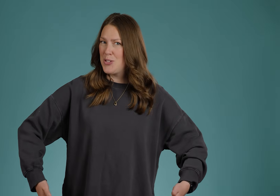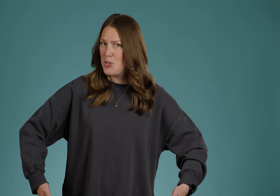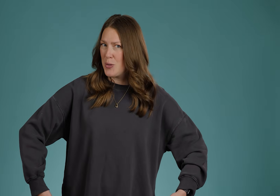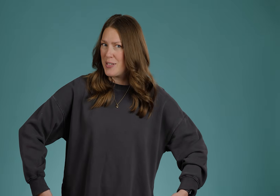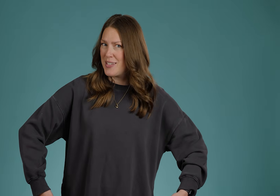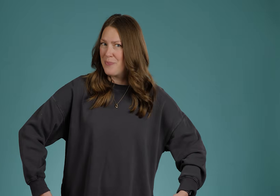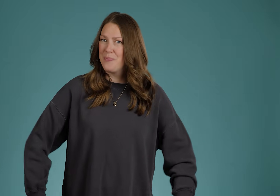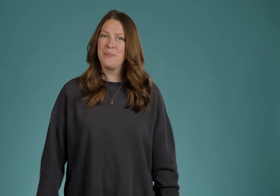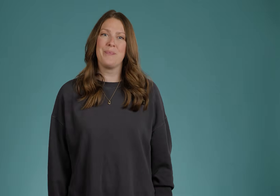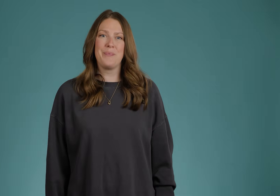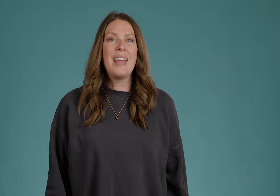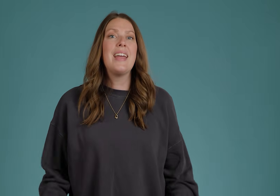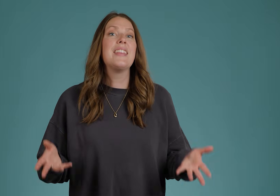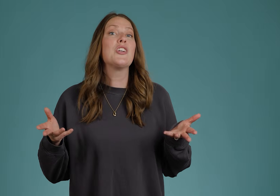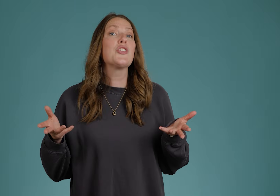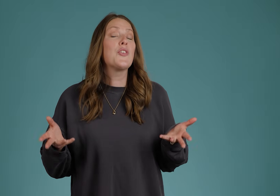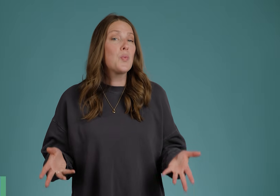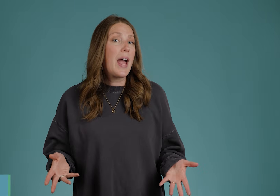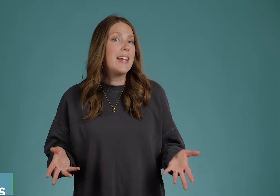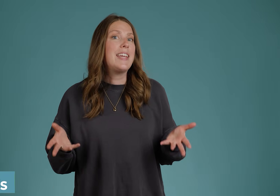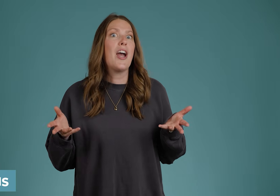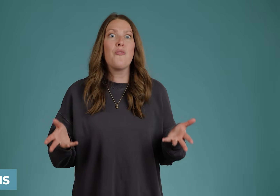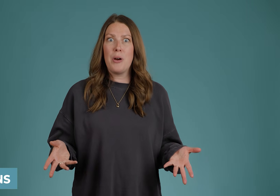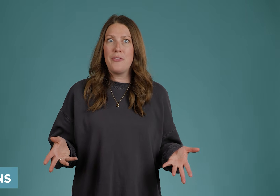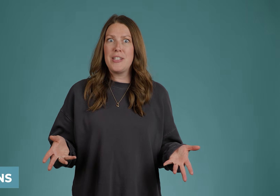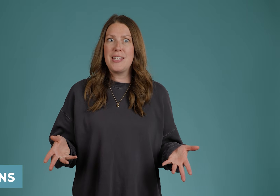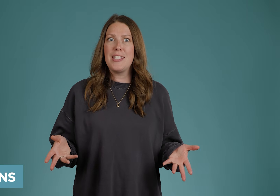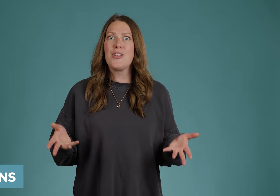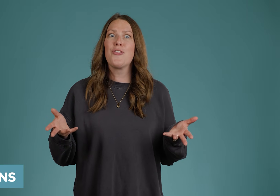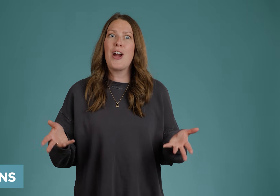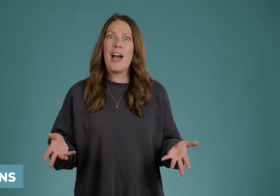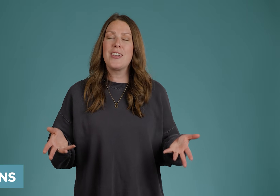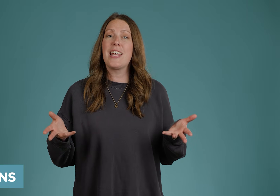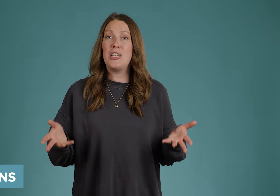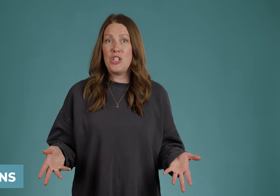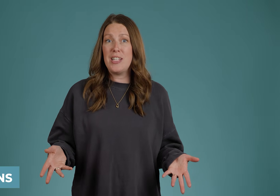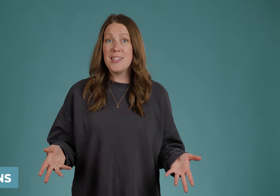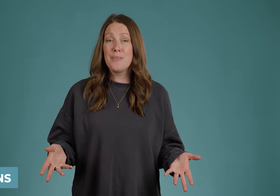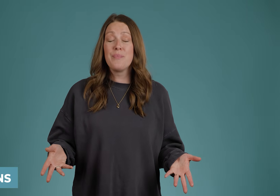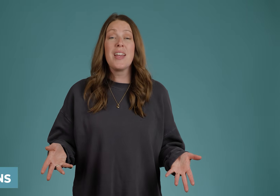Shorts. There's a variety of preferences for how to find jeans.